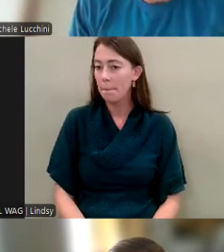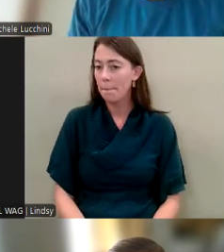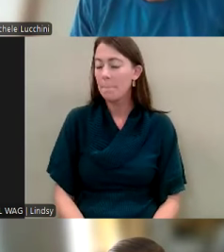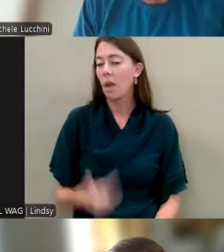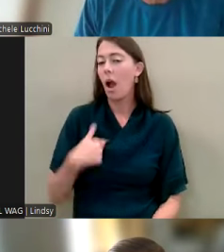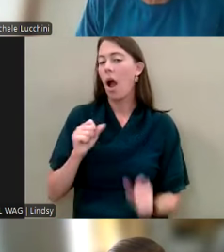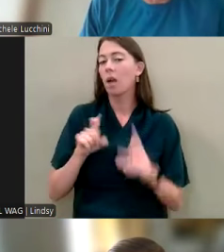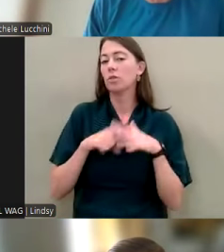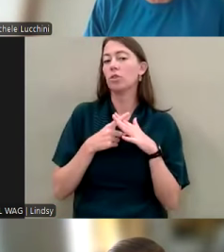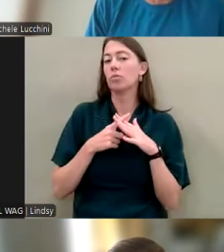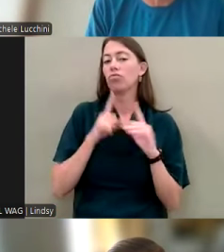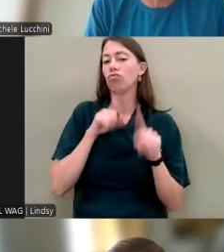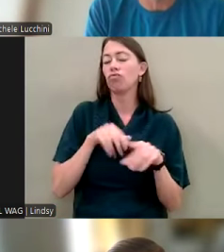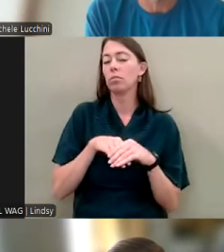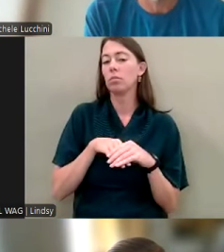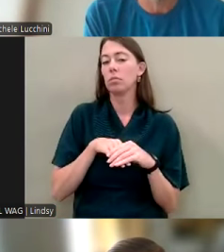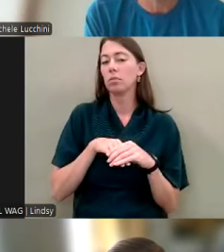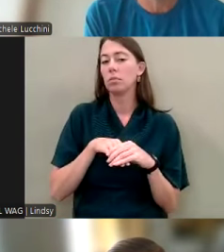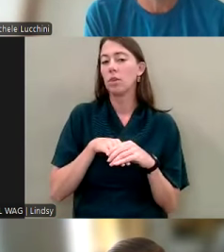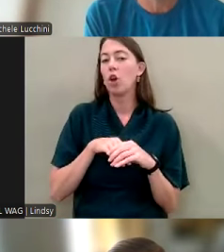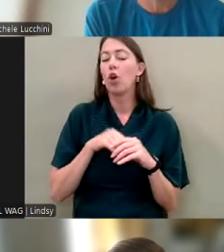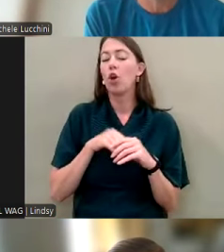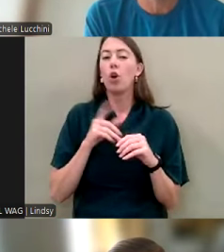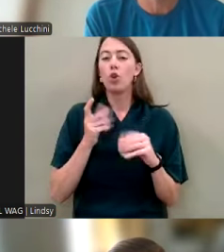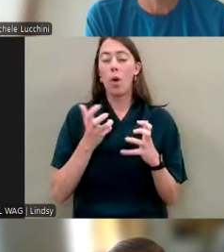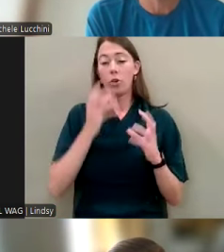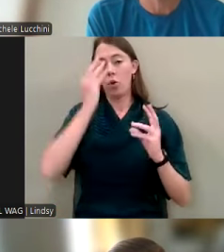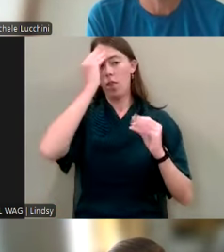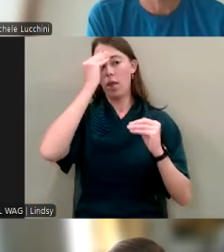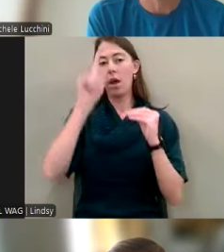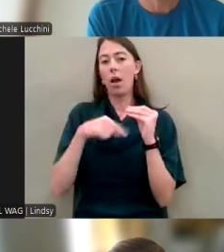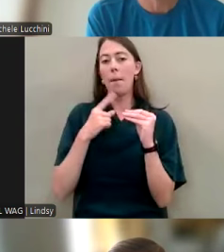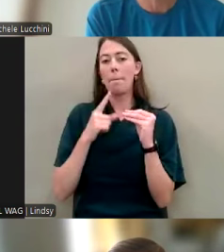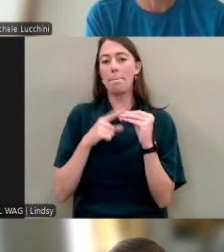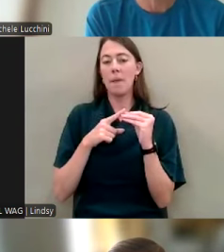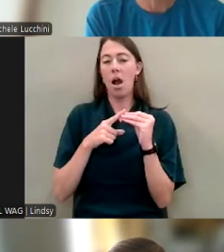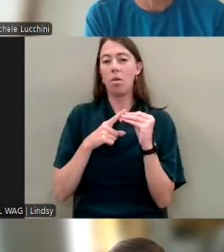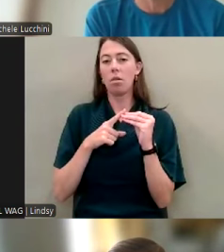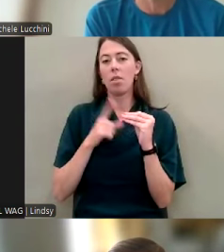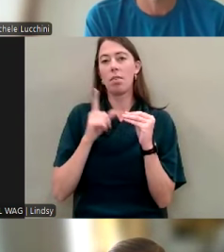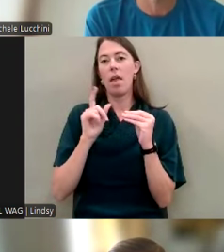Consider that an approximation that is actually quite precise